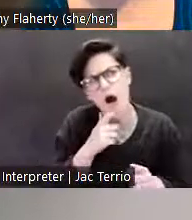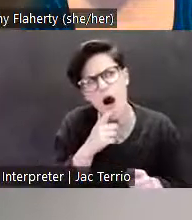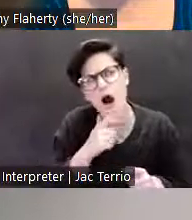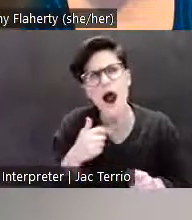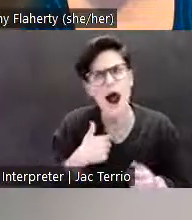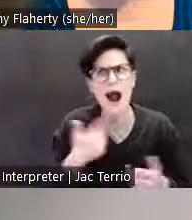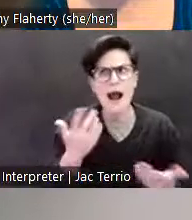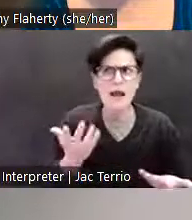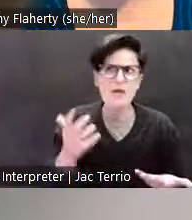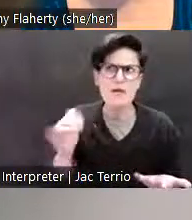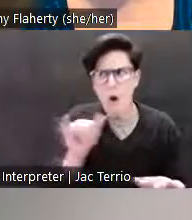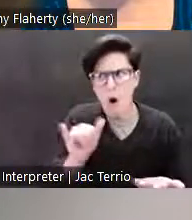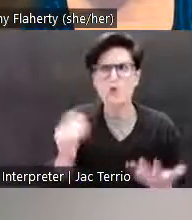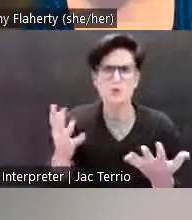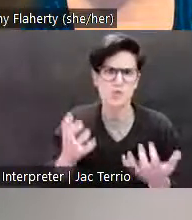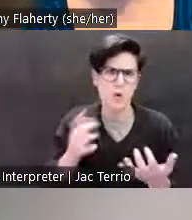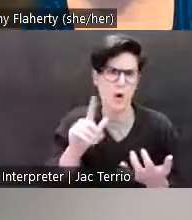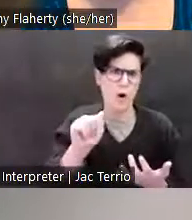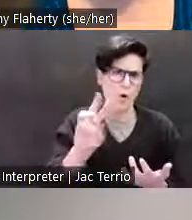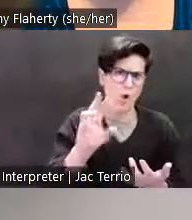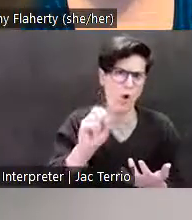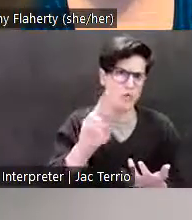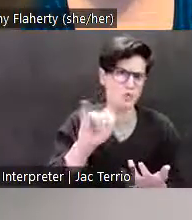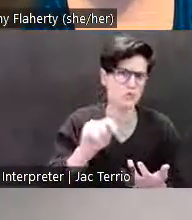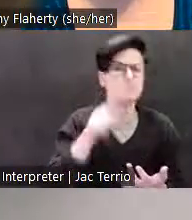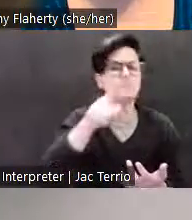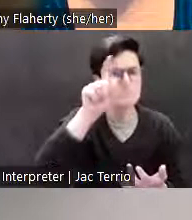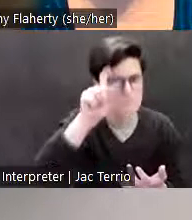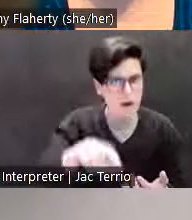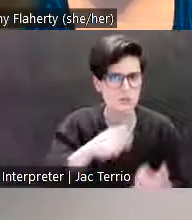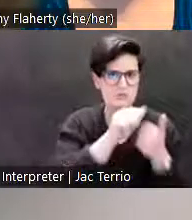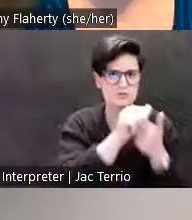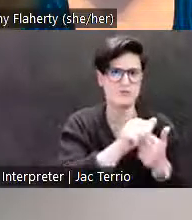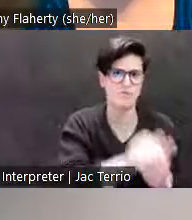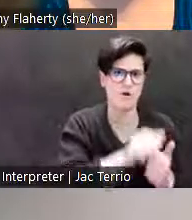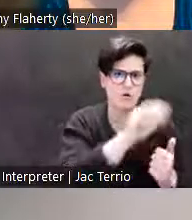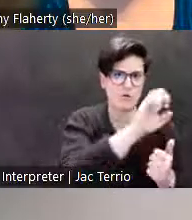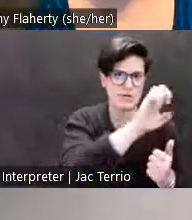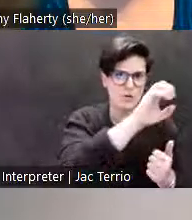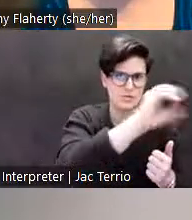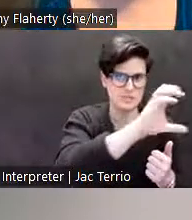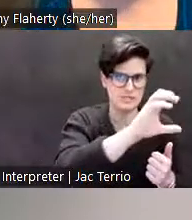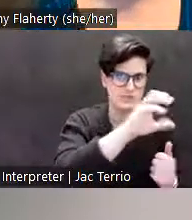know for sure you still need to file administrative complaint, either with the eeoc or with ch